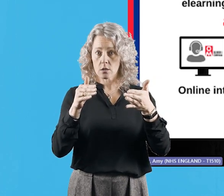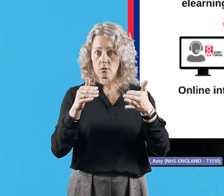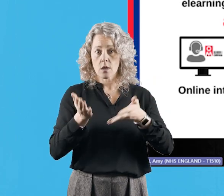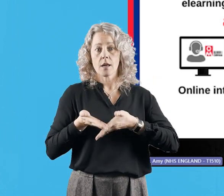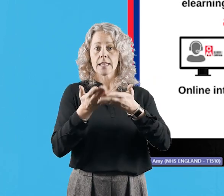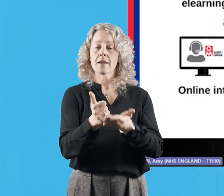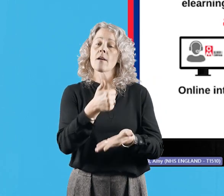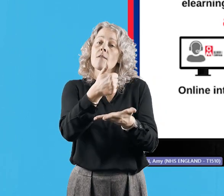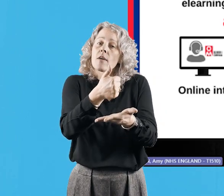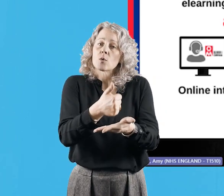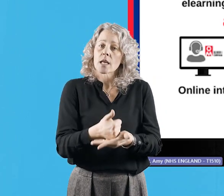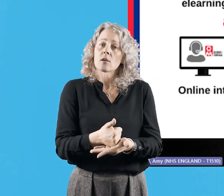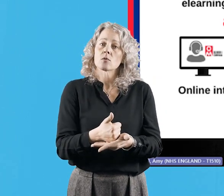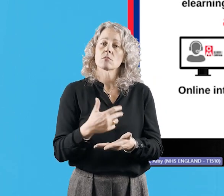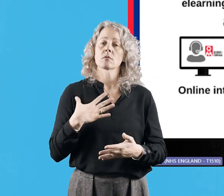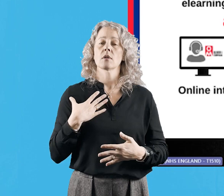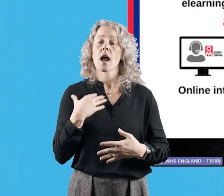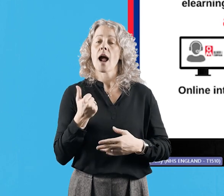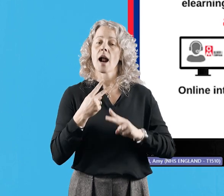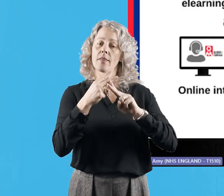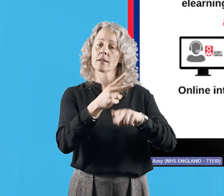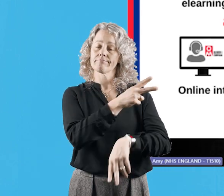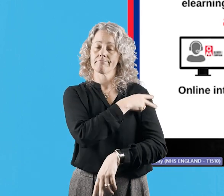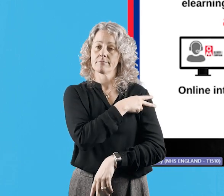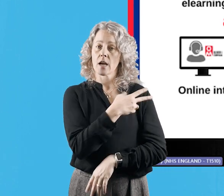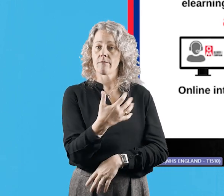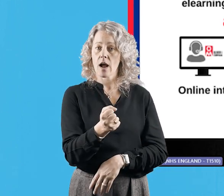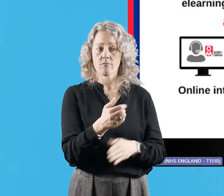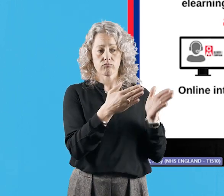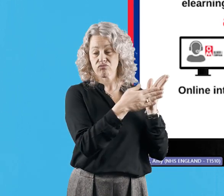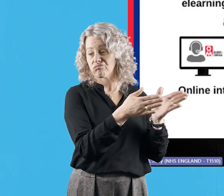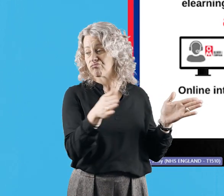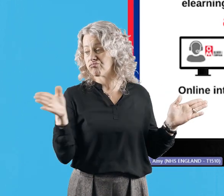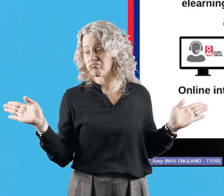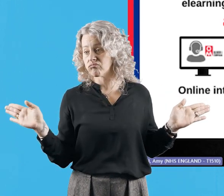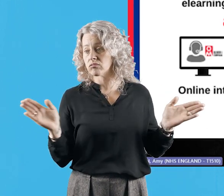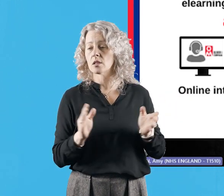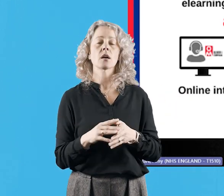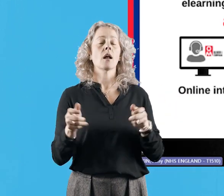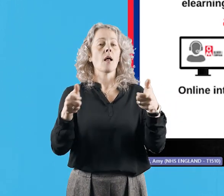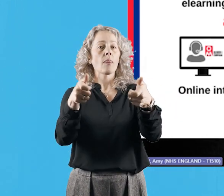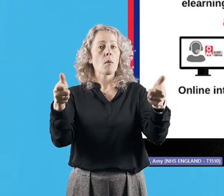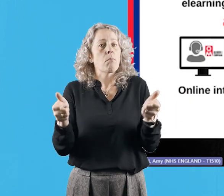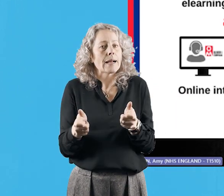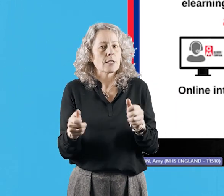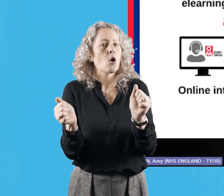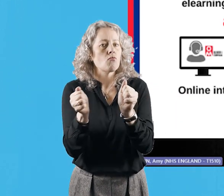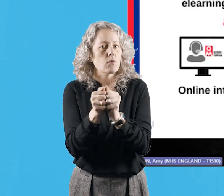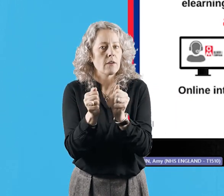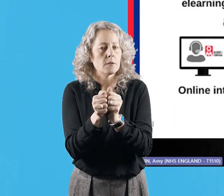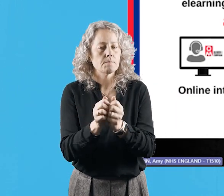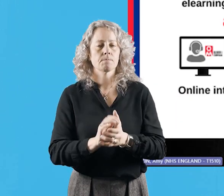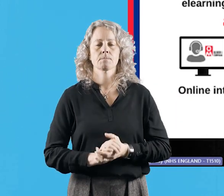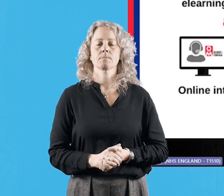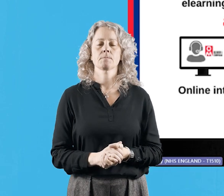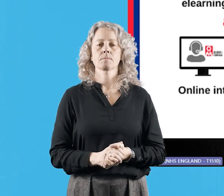foundation for health and care staff right across and the packages are relevant. So it will be kind of like tweaked